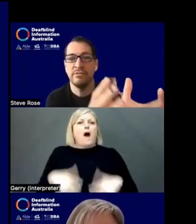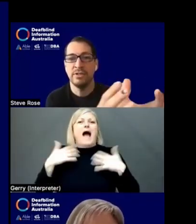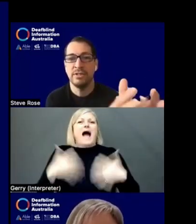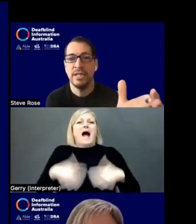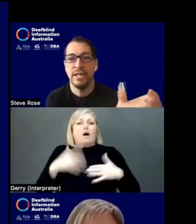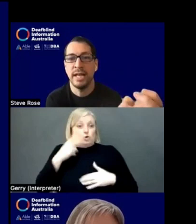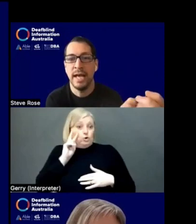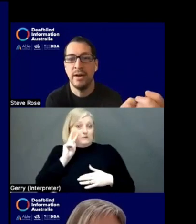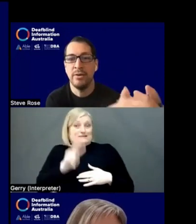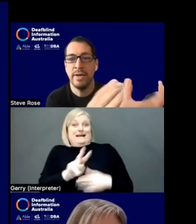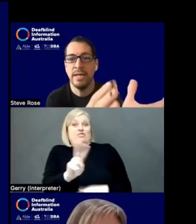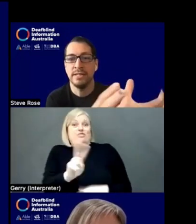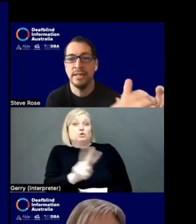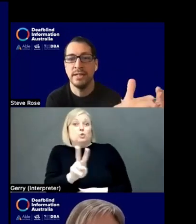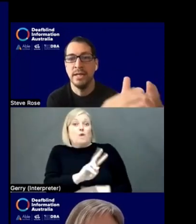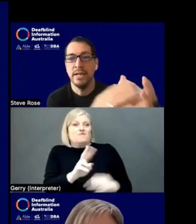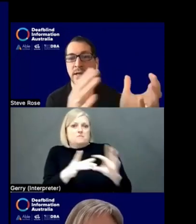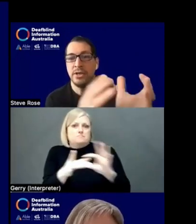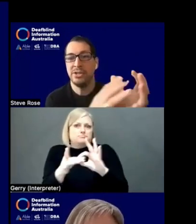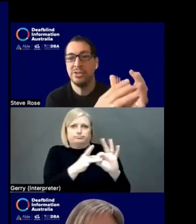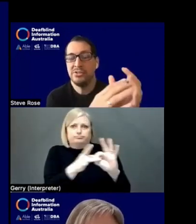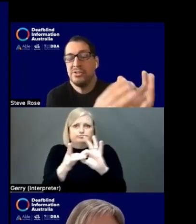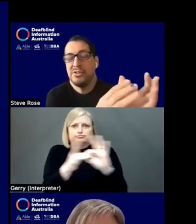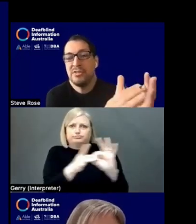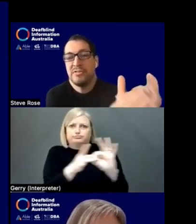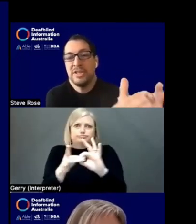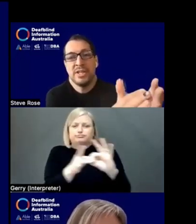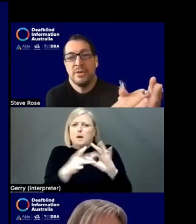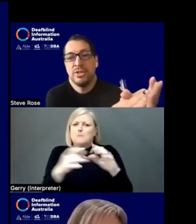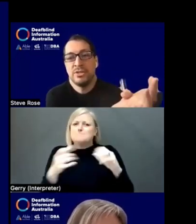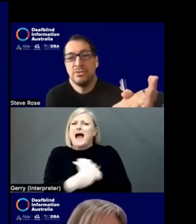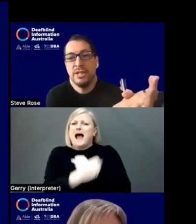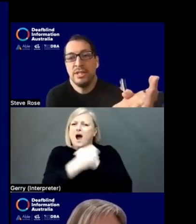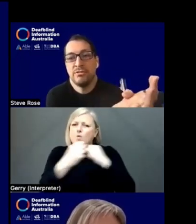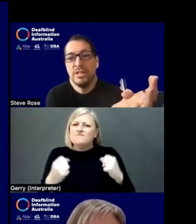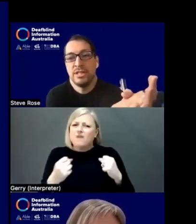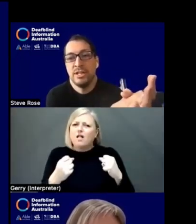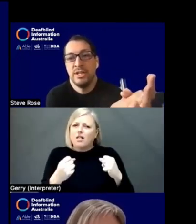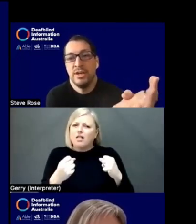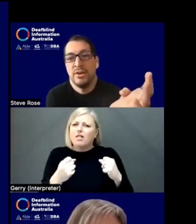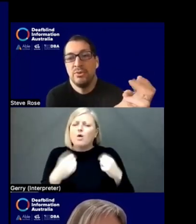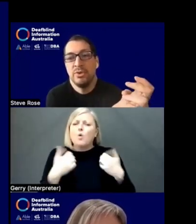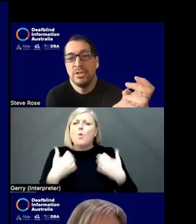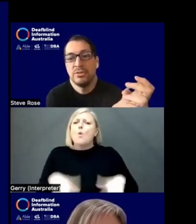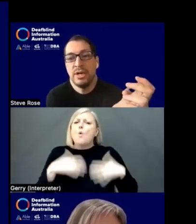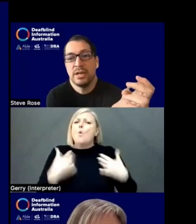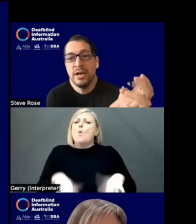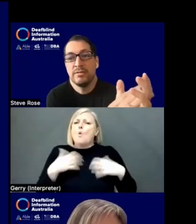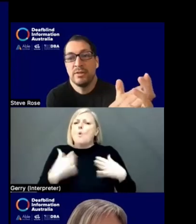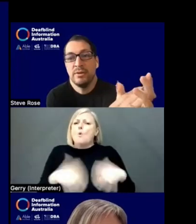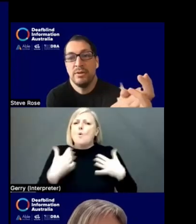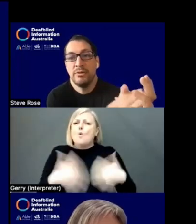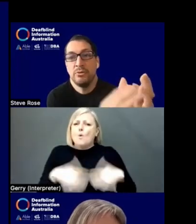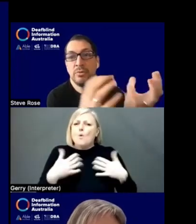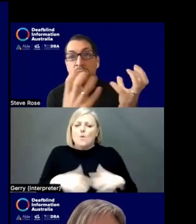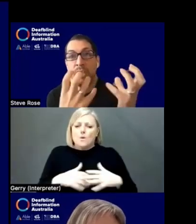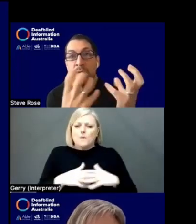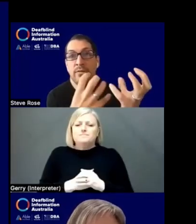of just seeing how amazing... The first time we saw Ingrid, we saw her kind of go almost a quite